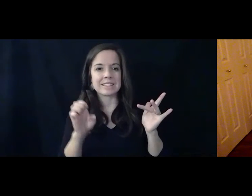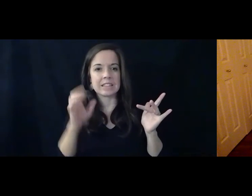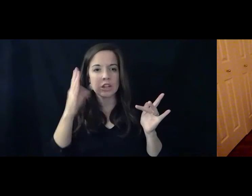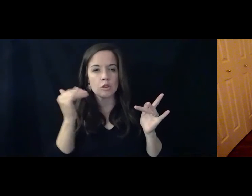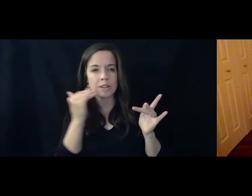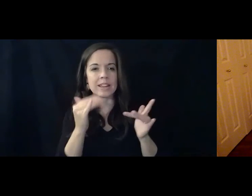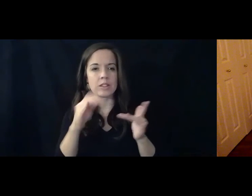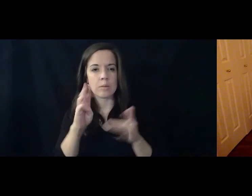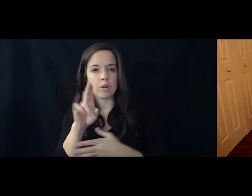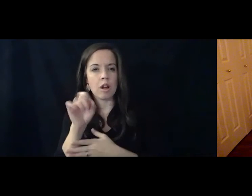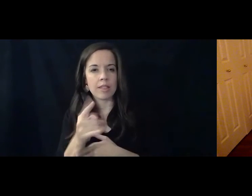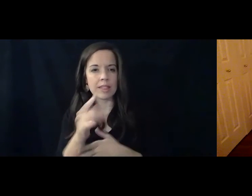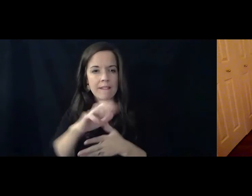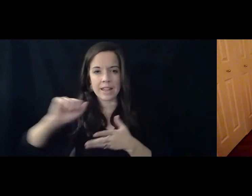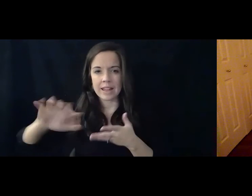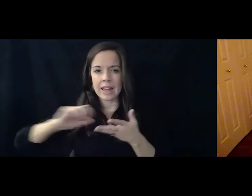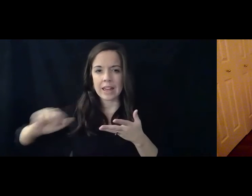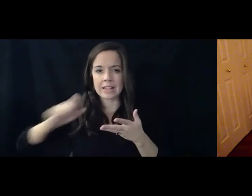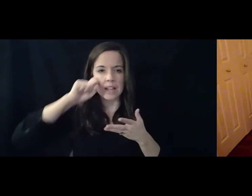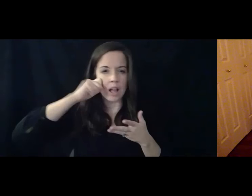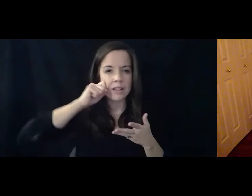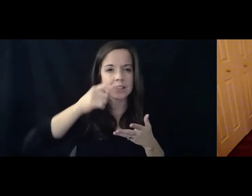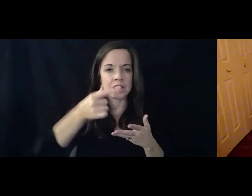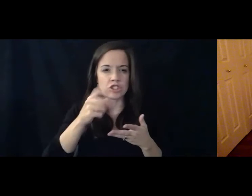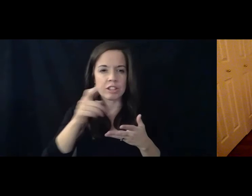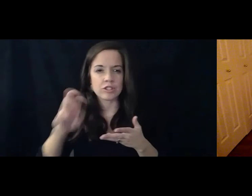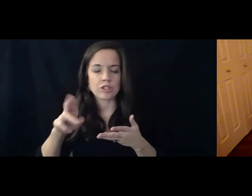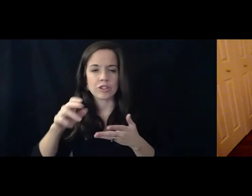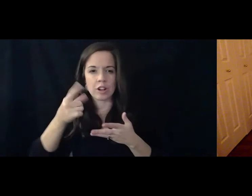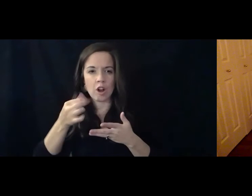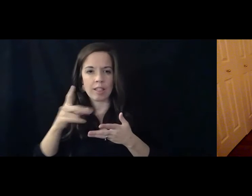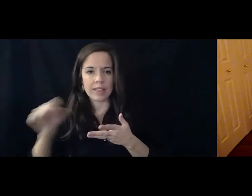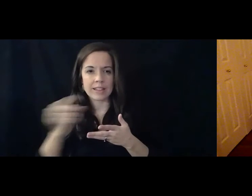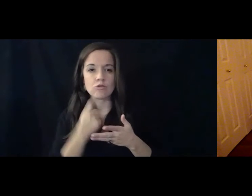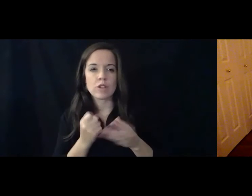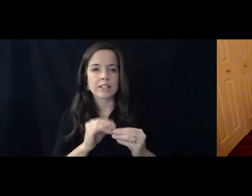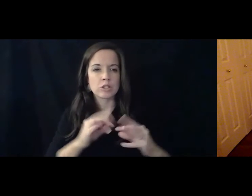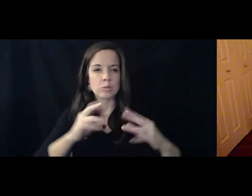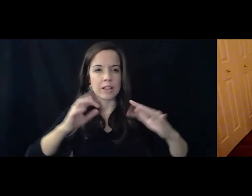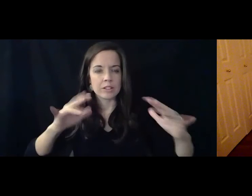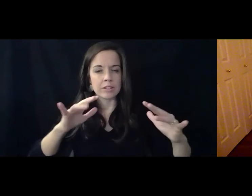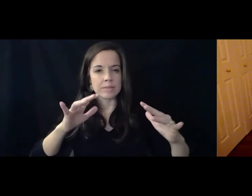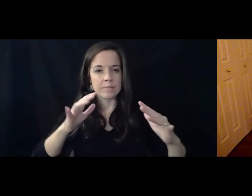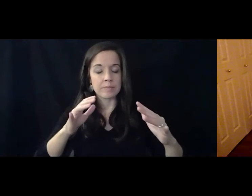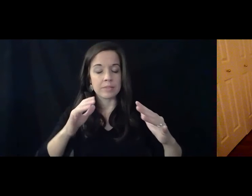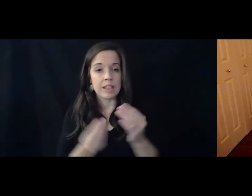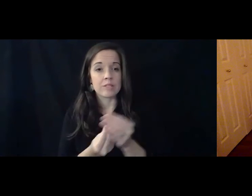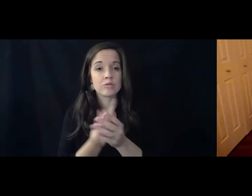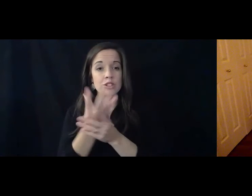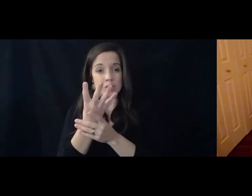onion and garlic. It’s rice wine and red swelter. Restore the ground chili-flakes to their unshorn